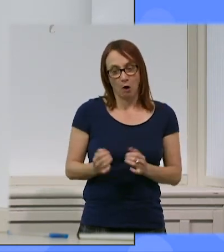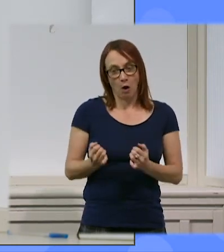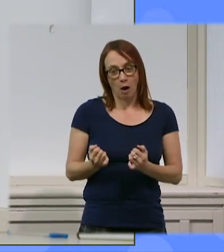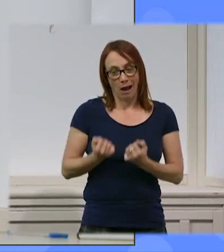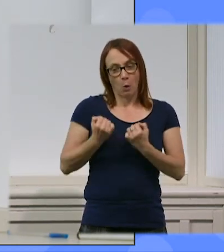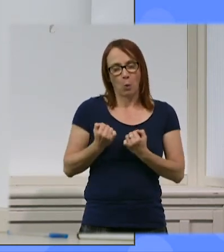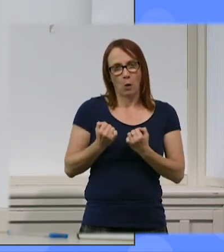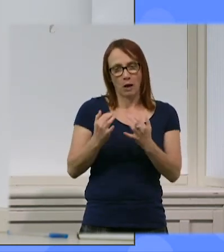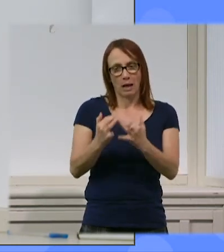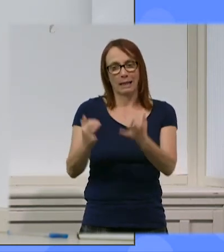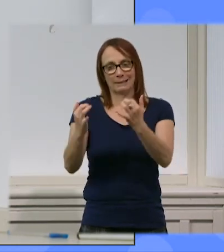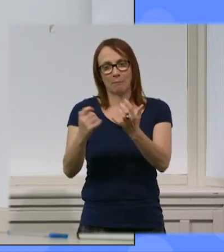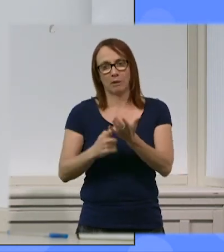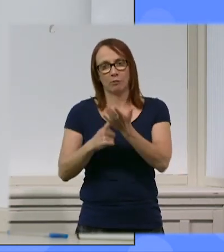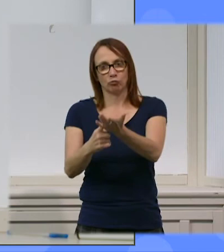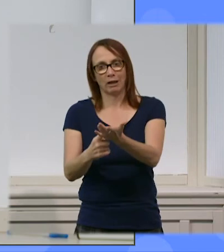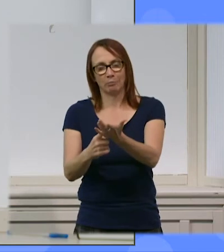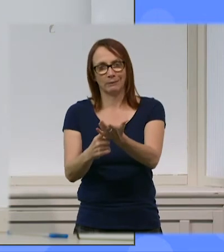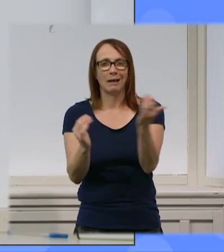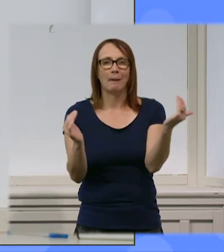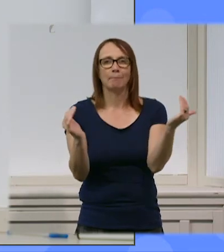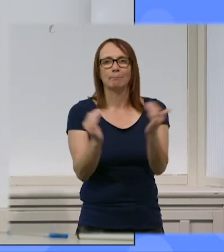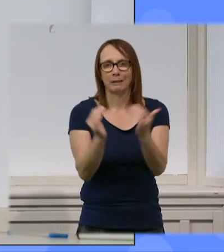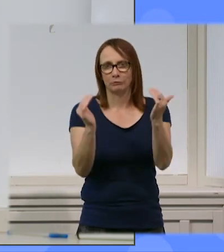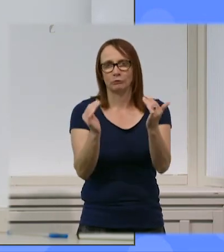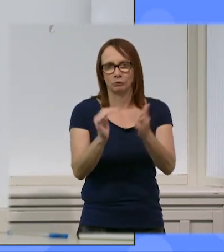are falling within that climate change remit and it strikes me that that is